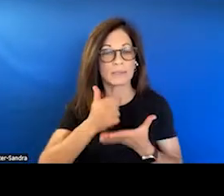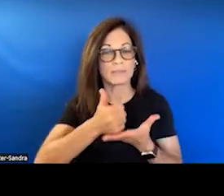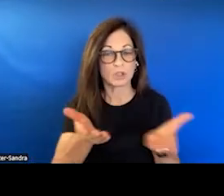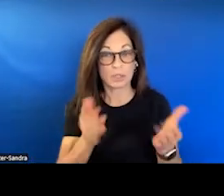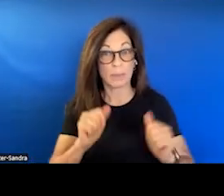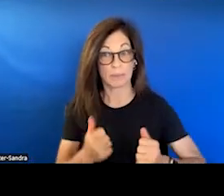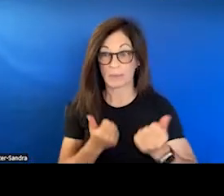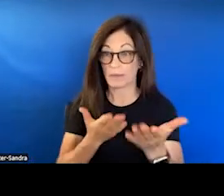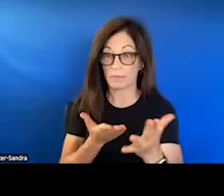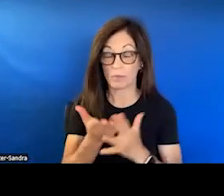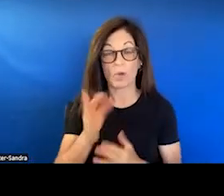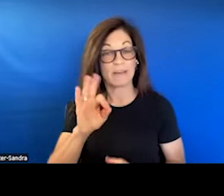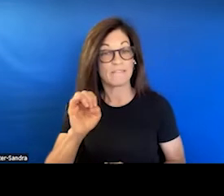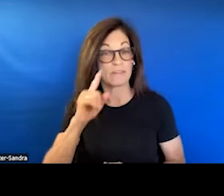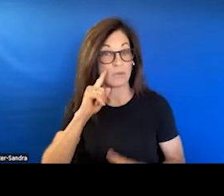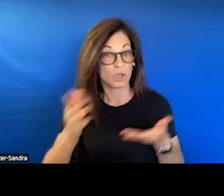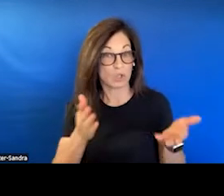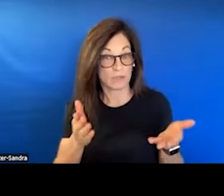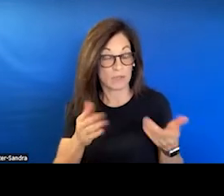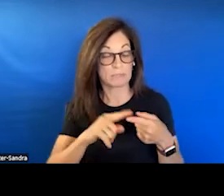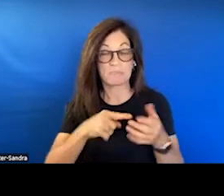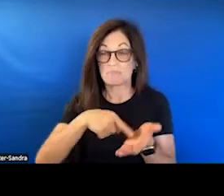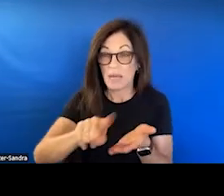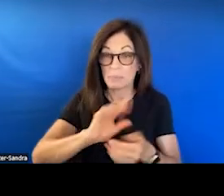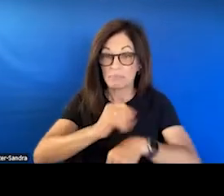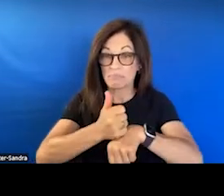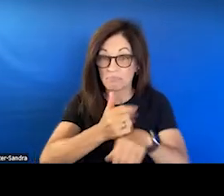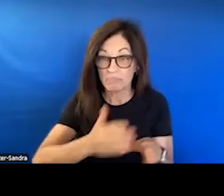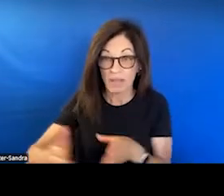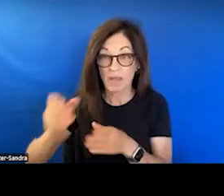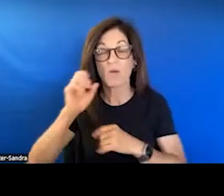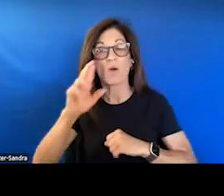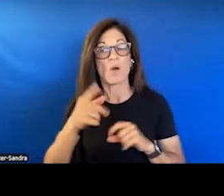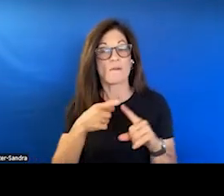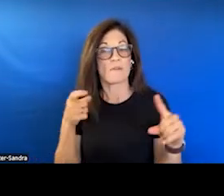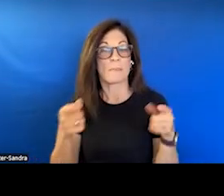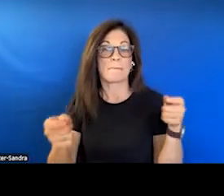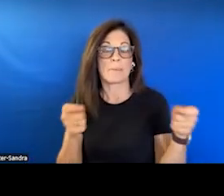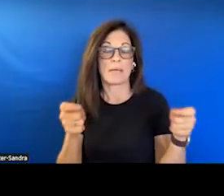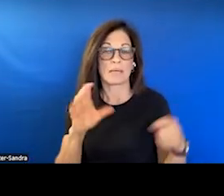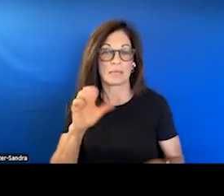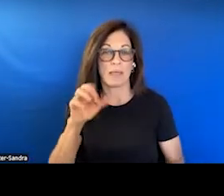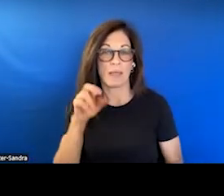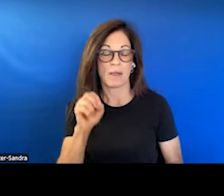A FEE FOR SERVICE, PAYMENT ARRANGEMENT, OR, THROUGH, THROUGH MANAGED CARE, AND WE DO GO OVER